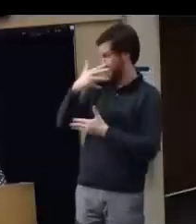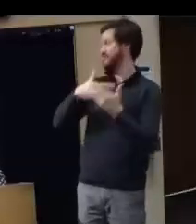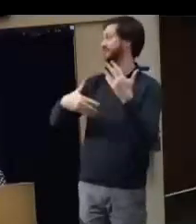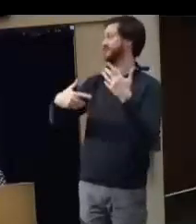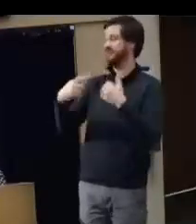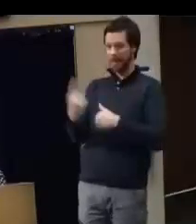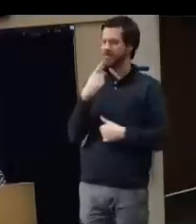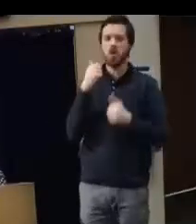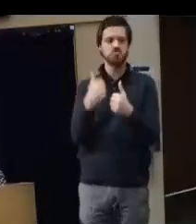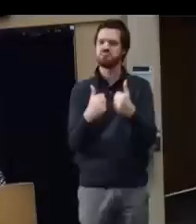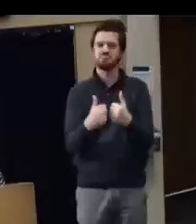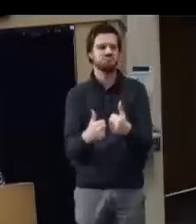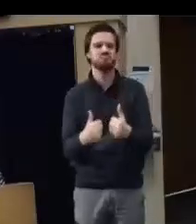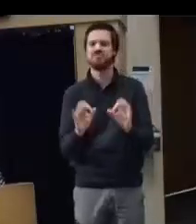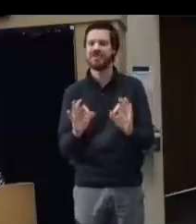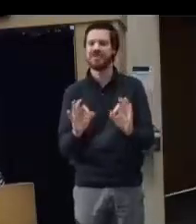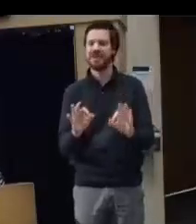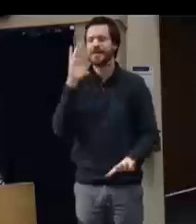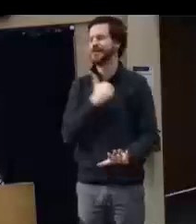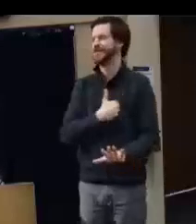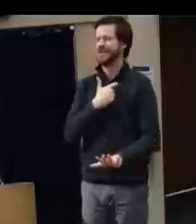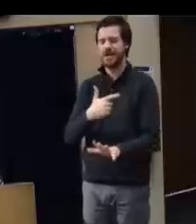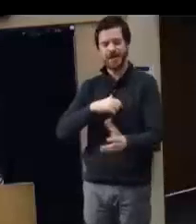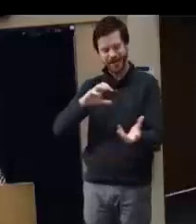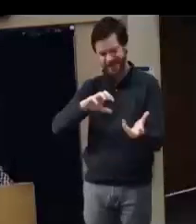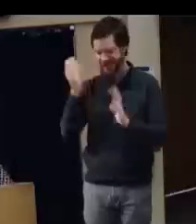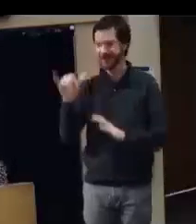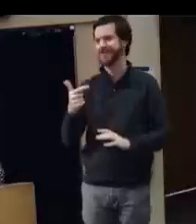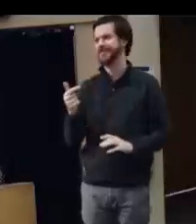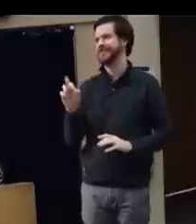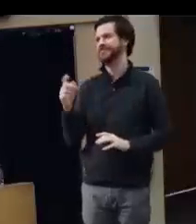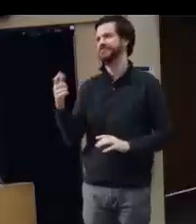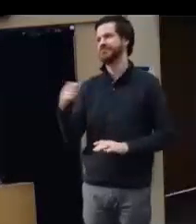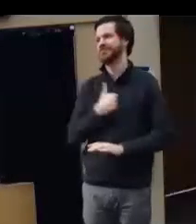something putting everything to I'm sorry I really flubbed that George I'm gonna be fired